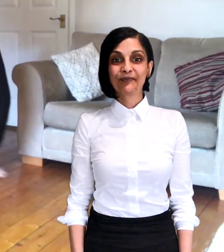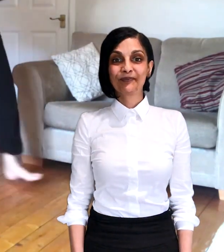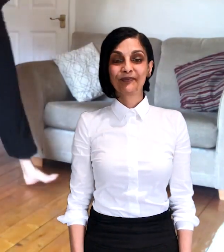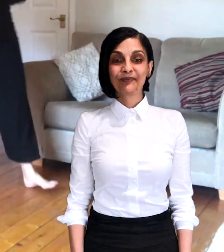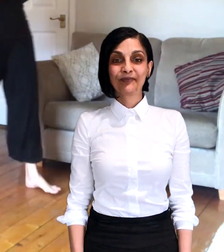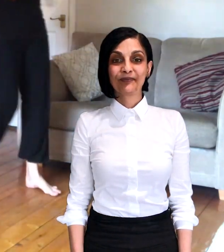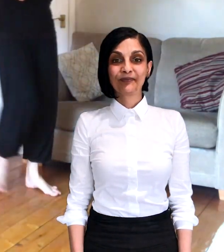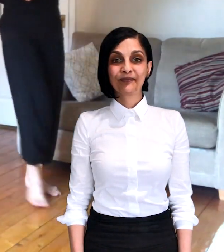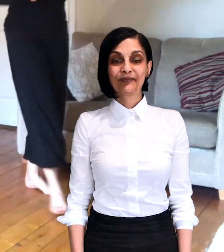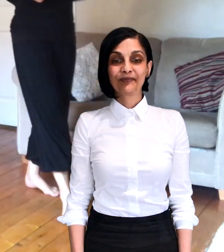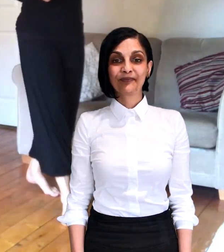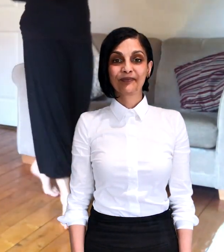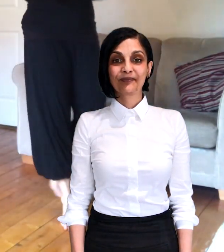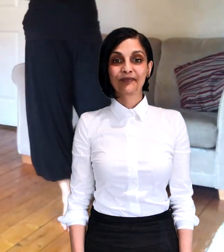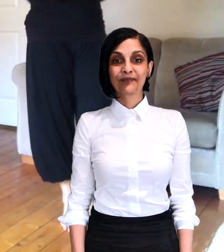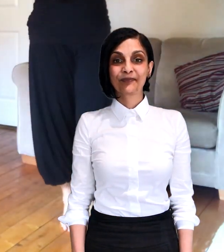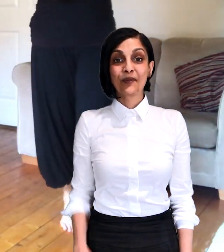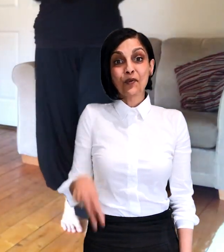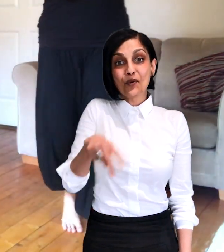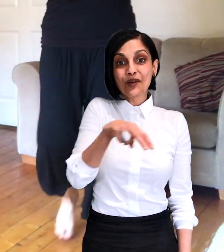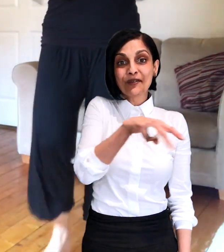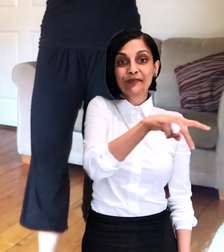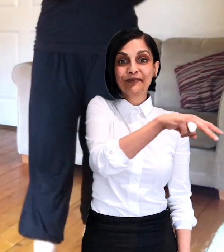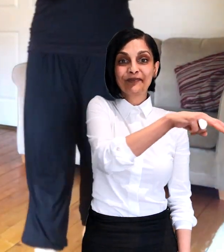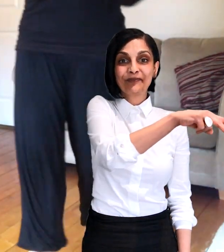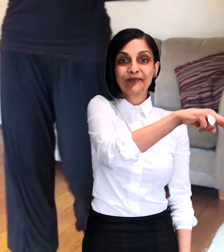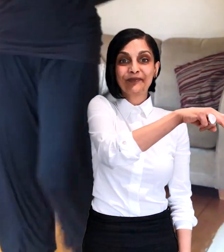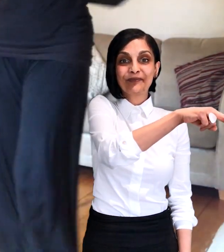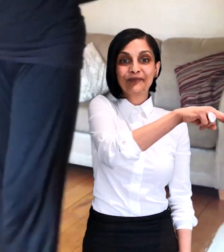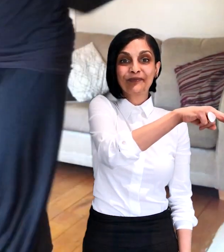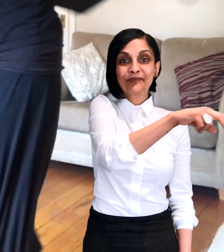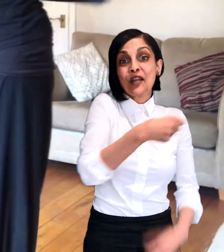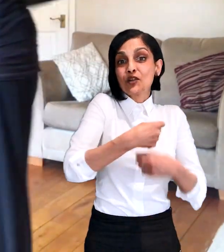And go for a little walk while your twirling, your umbrella.